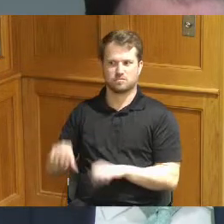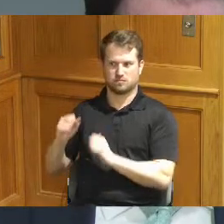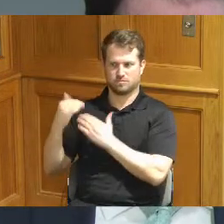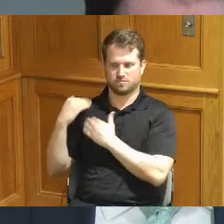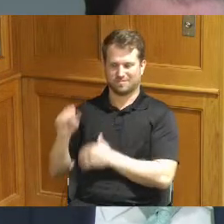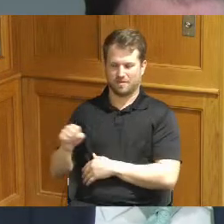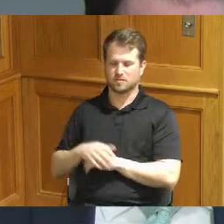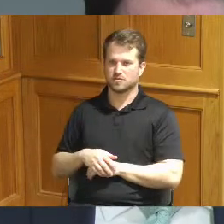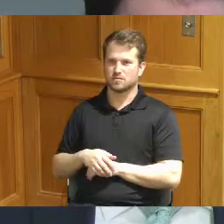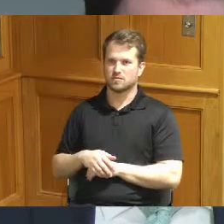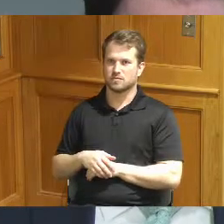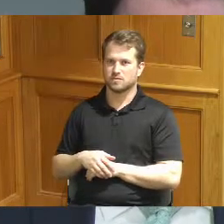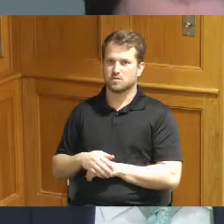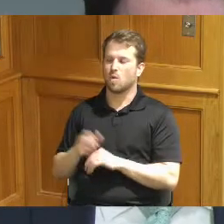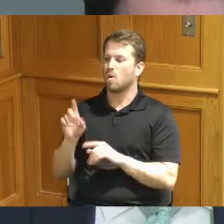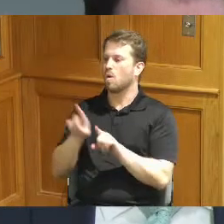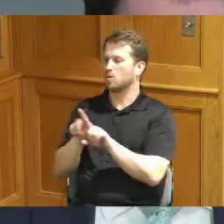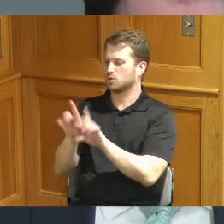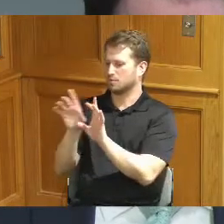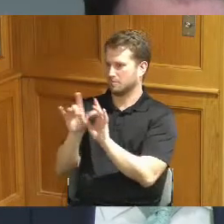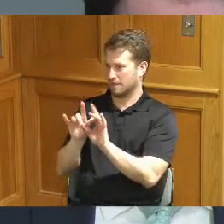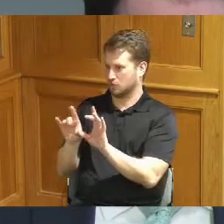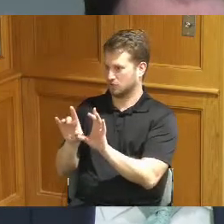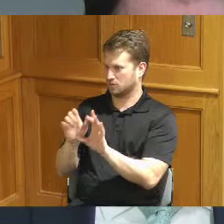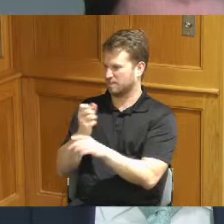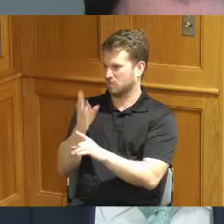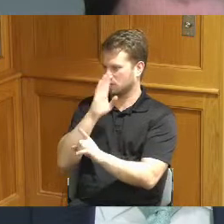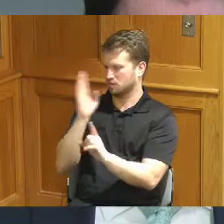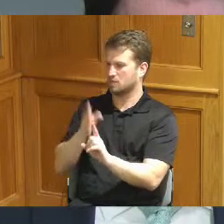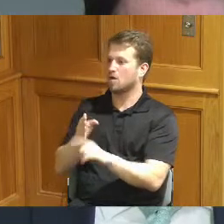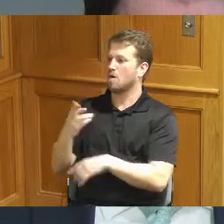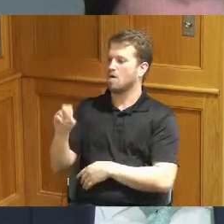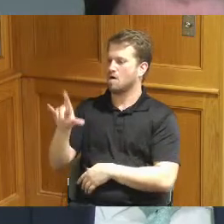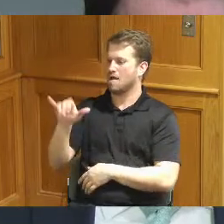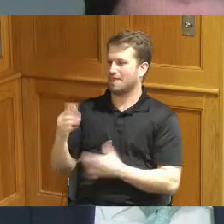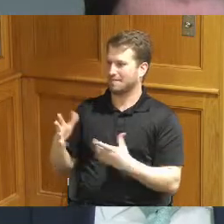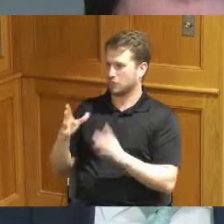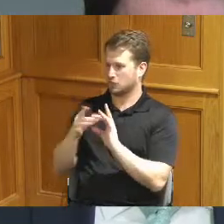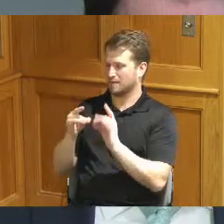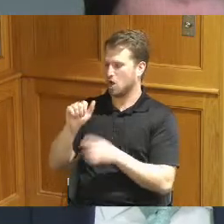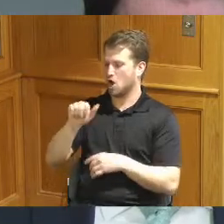mention a couple of other quick things first Holly had mentioned the the ARPA dollars for homeless